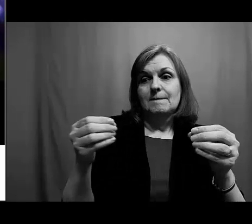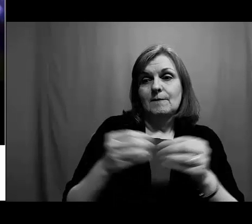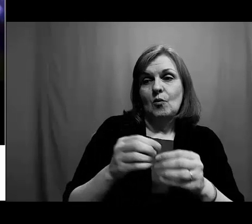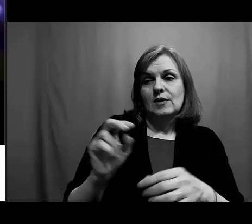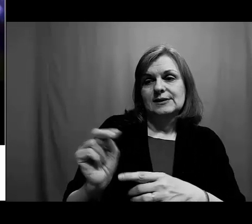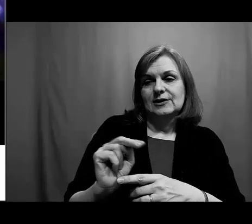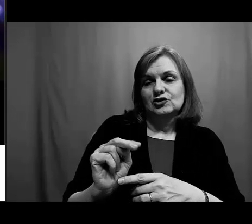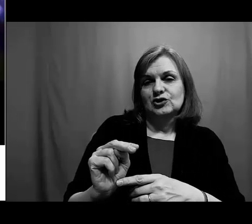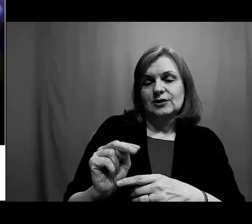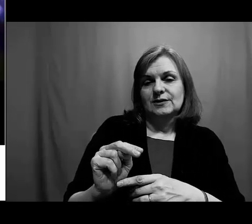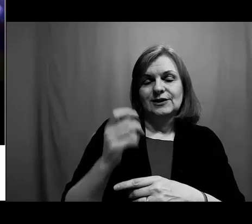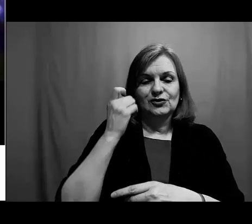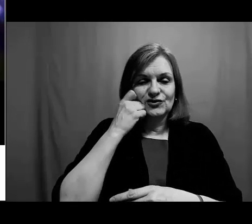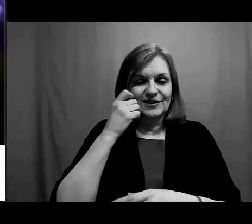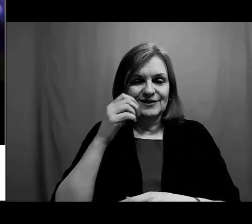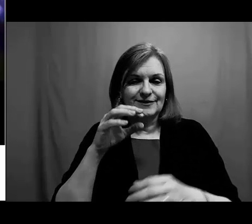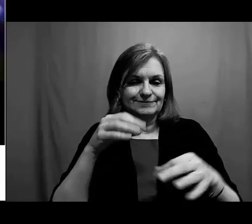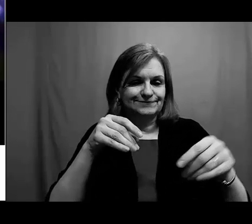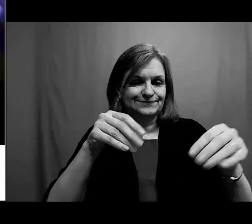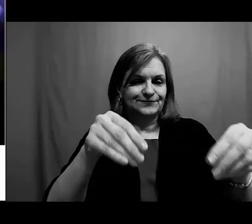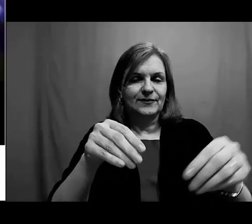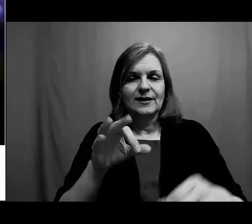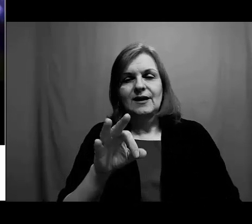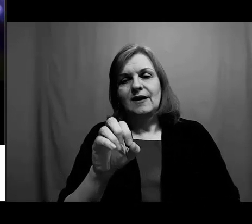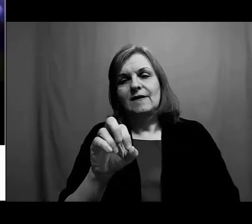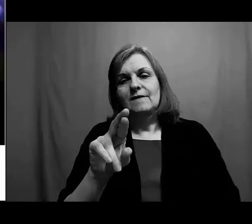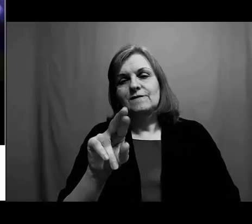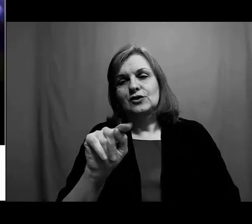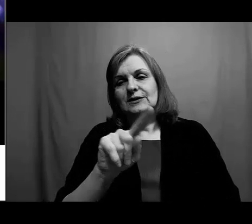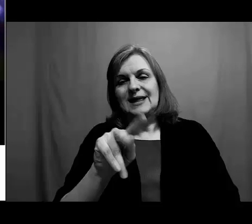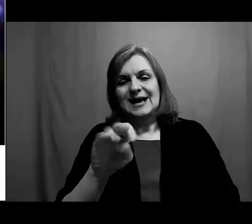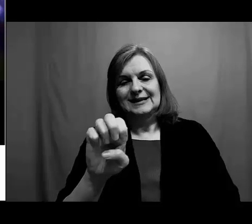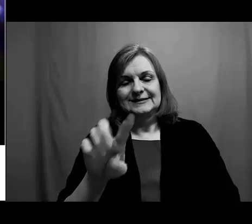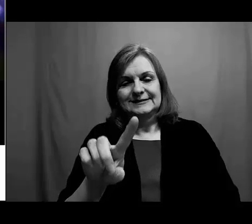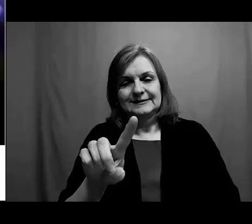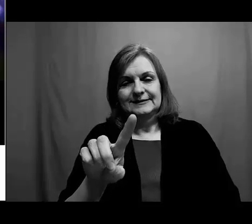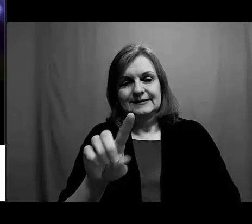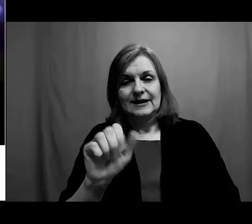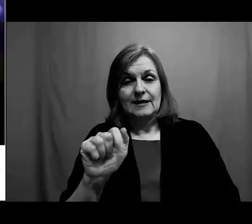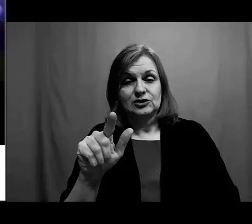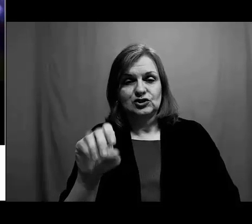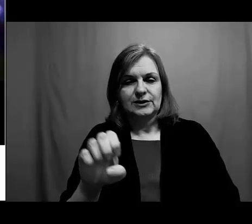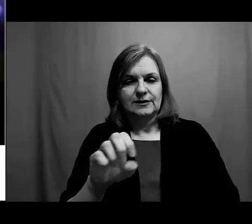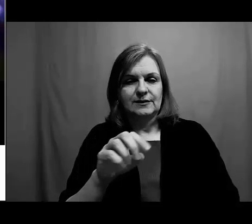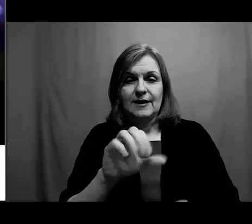we've essentially just fertilized the algae -- they grow to huge numbers!!